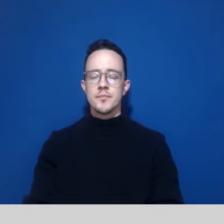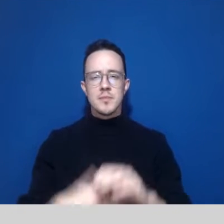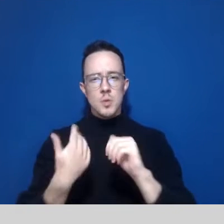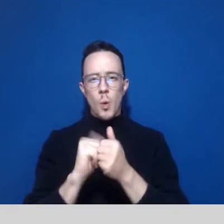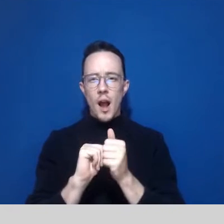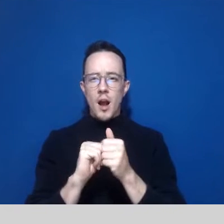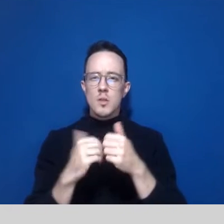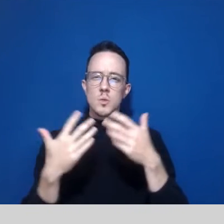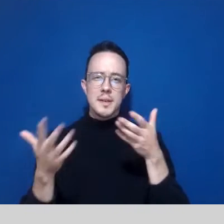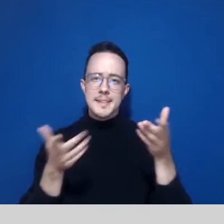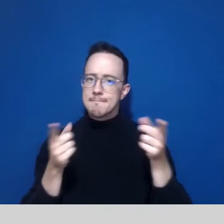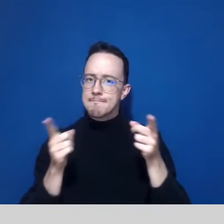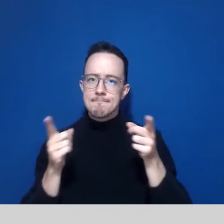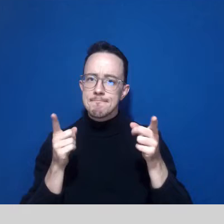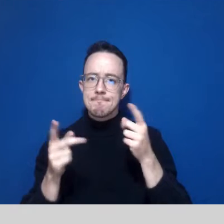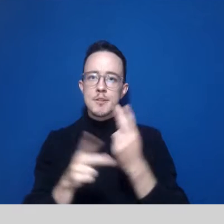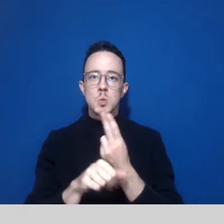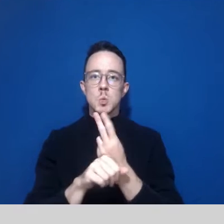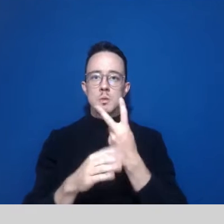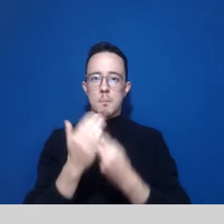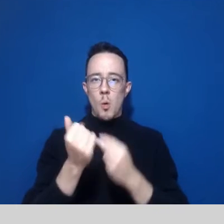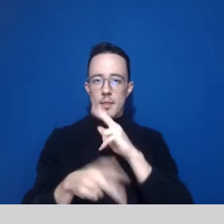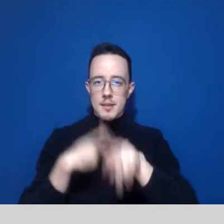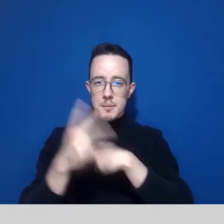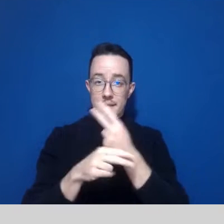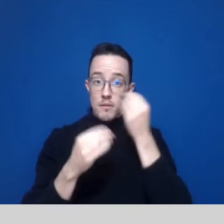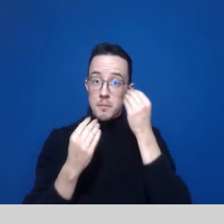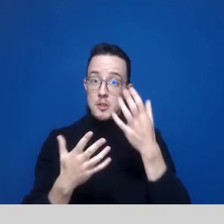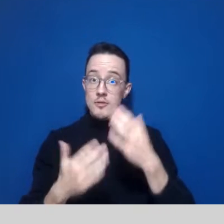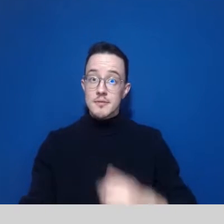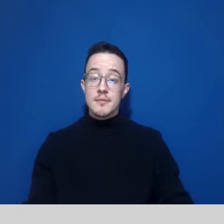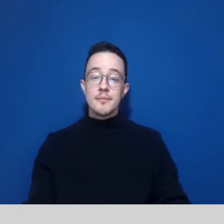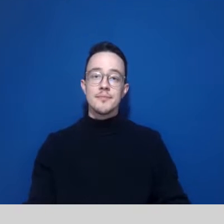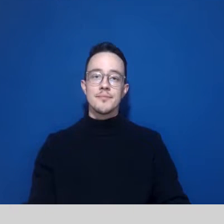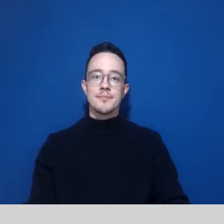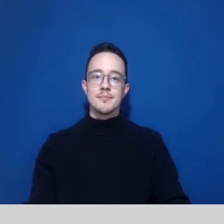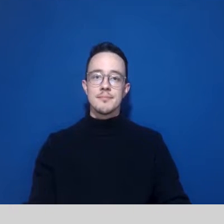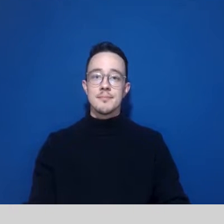or to come to work with these two types of information?